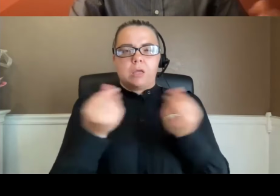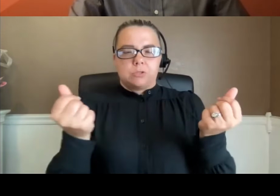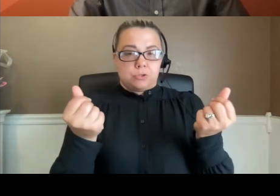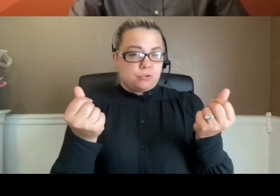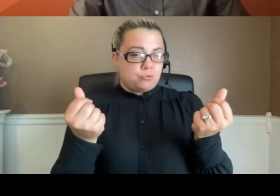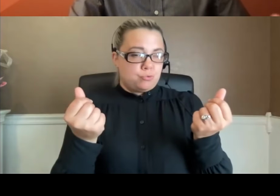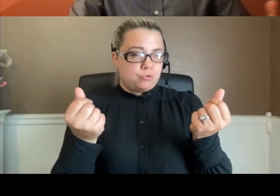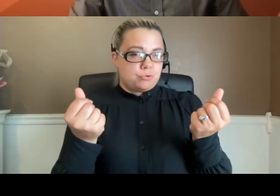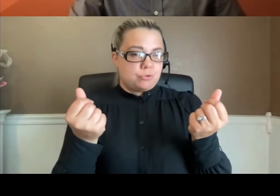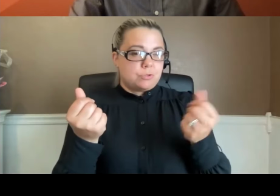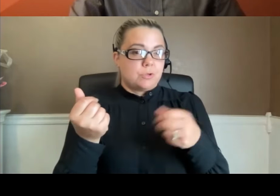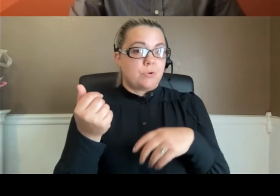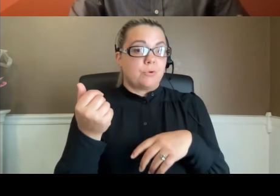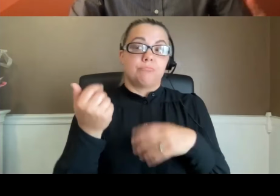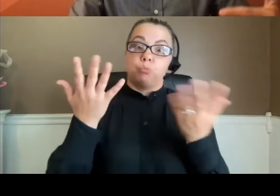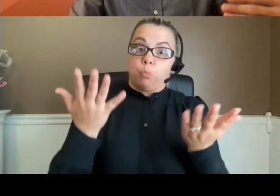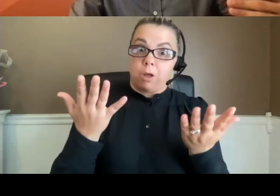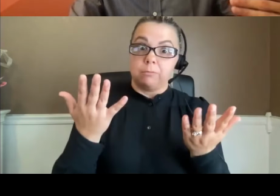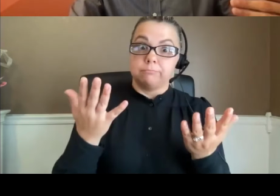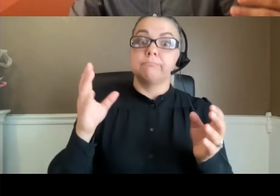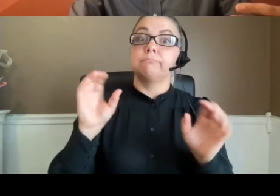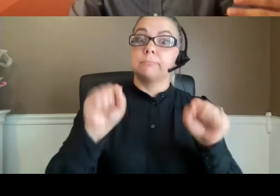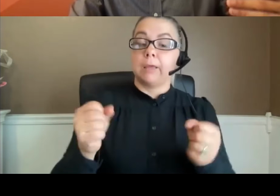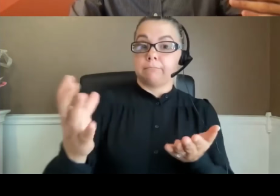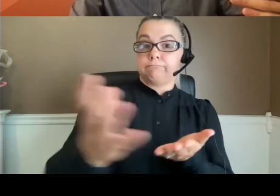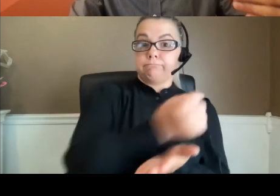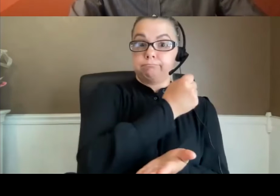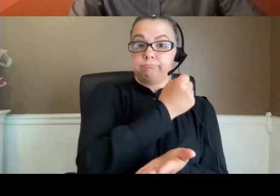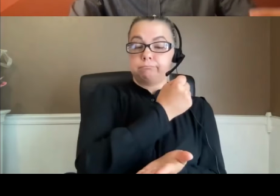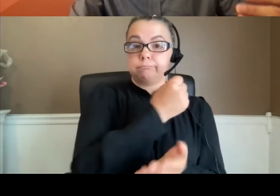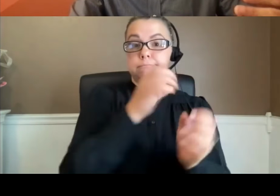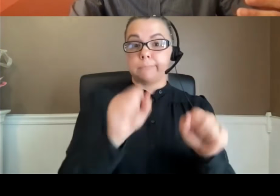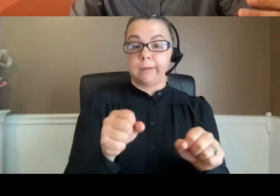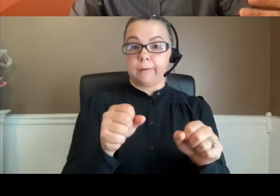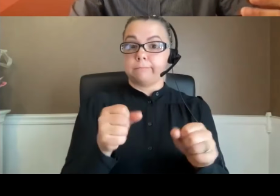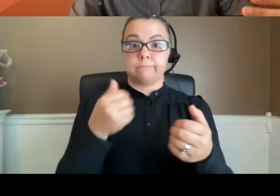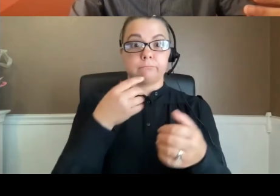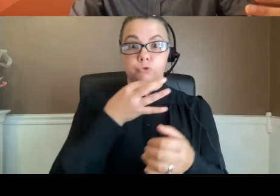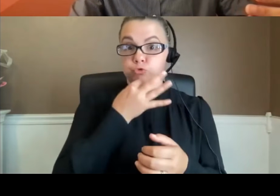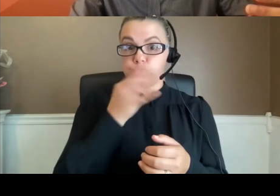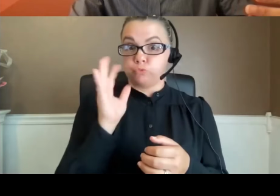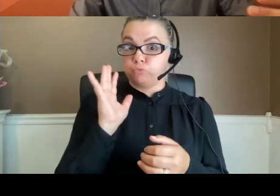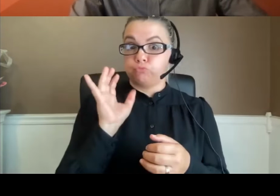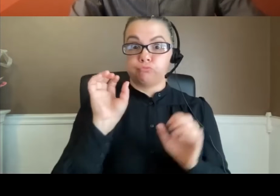Well, one it's very, very achievable - it's right around the corner, but it's also not ... it's more